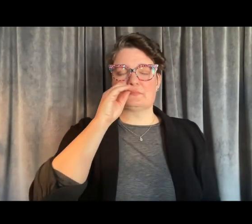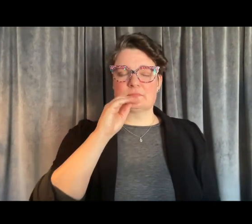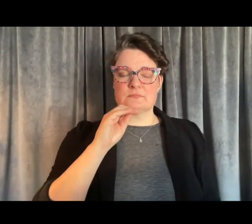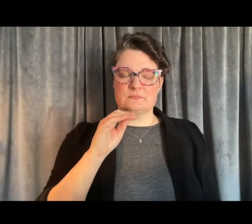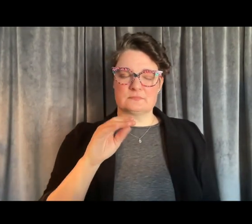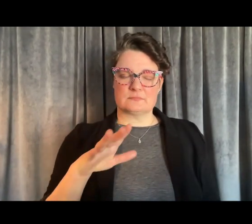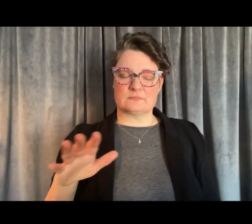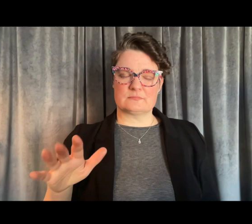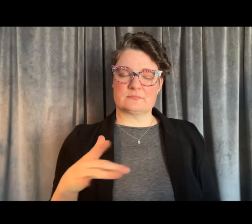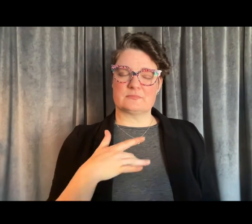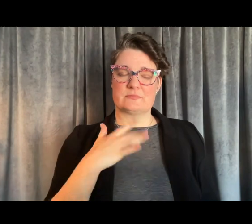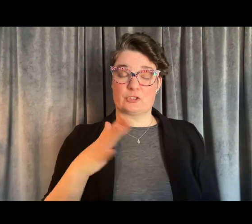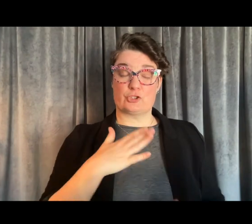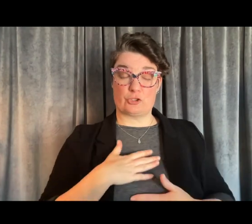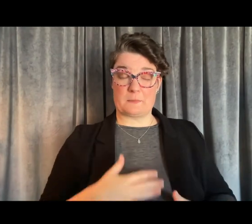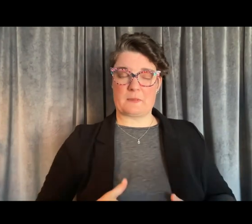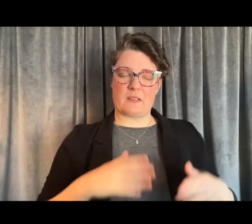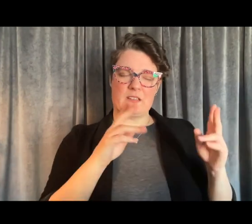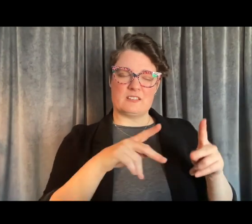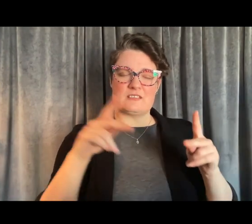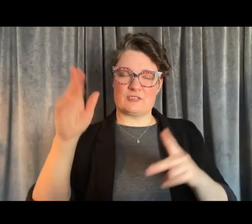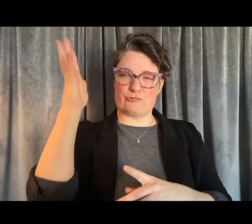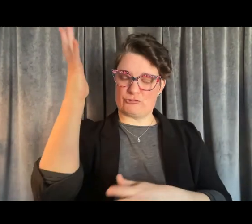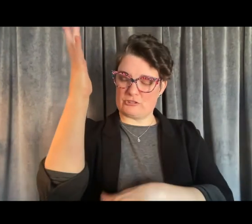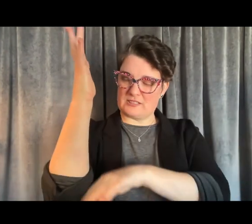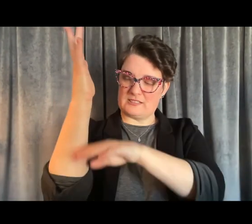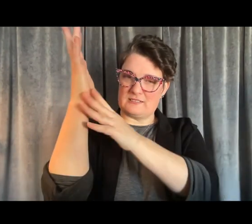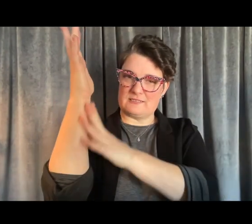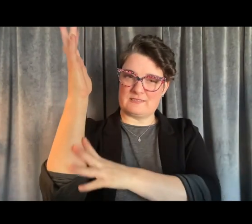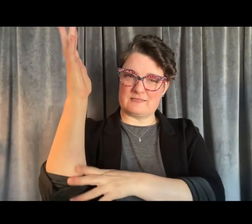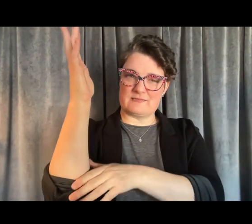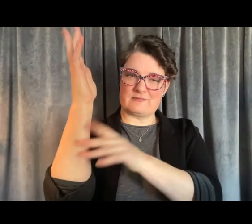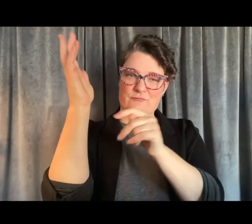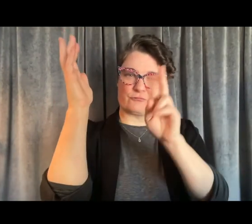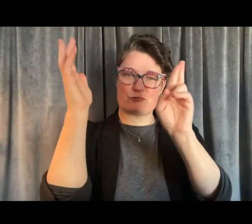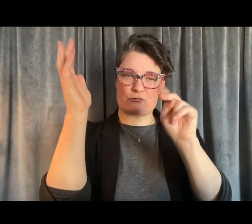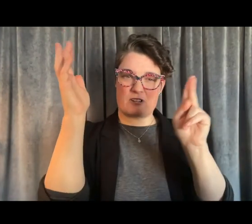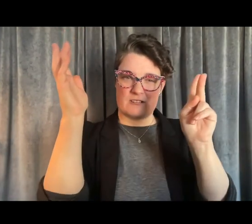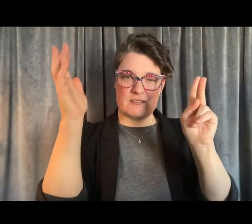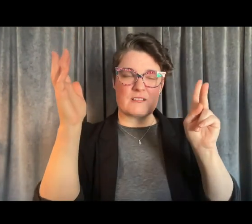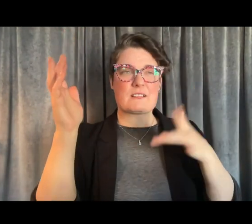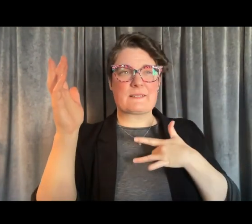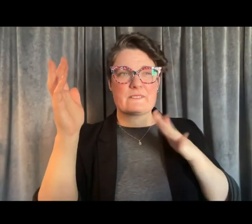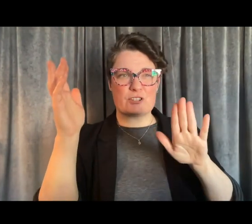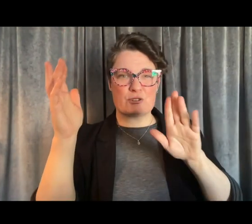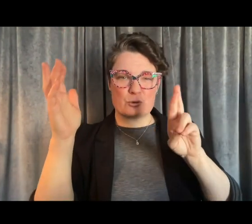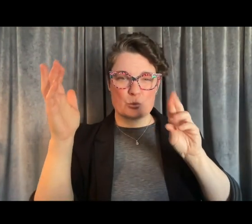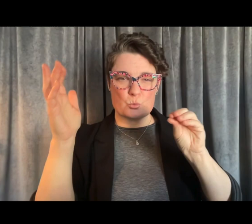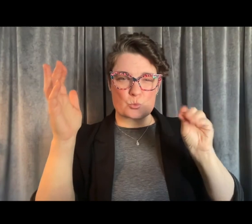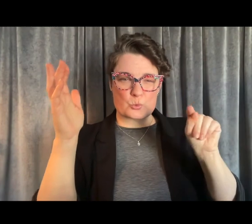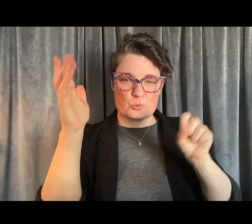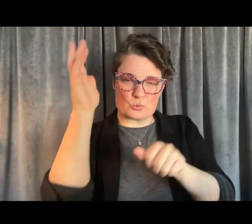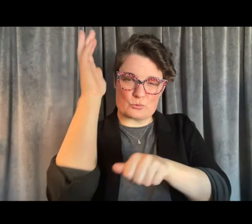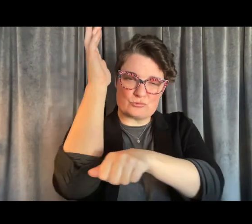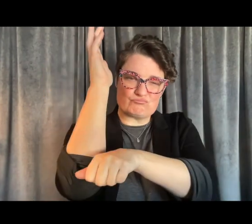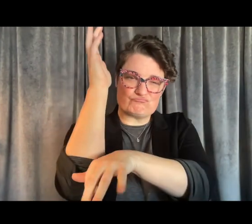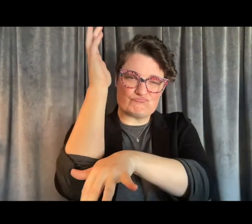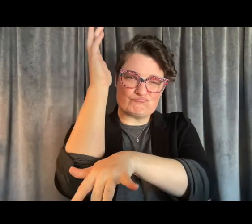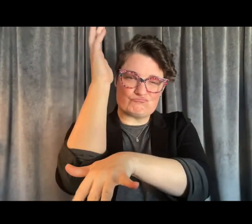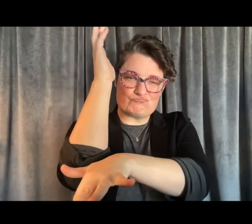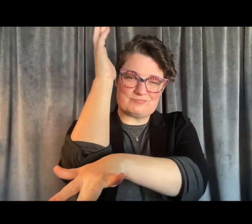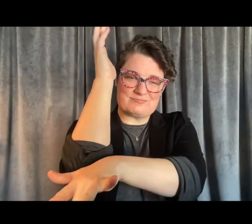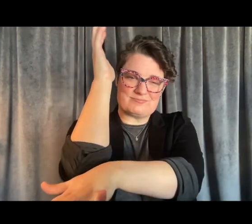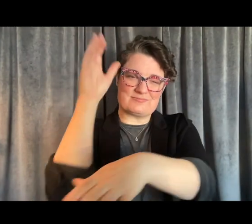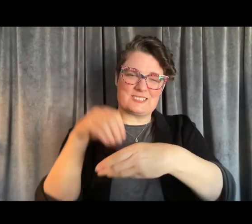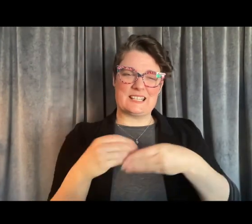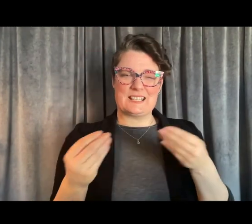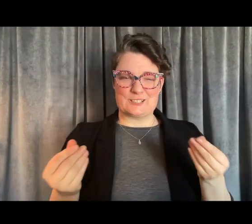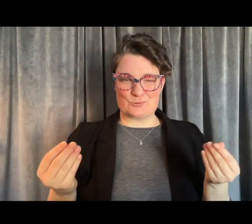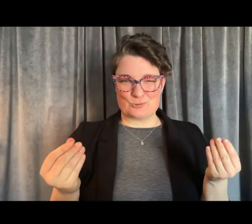Like the trunk of a tree, feeling your roots seep down into the soil and your